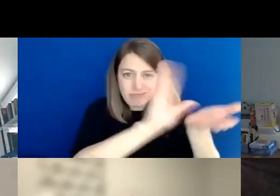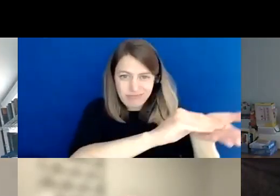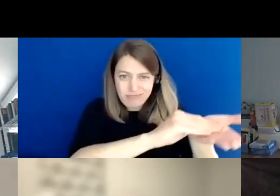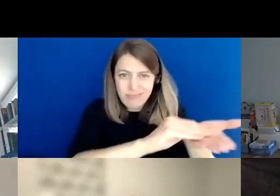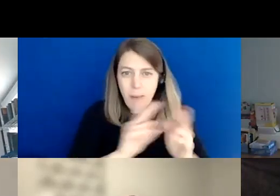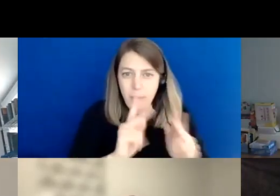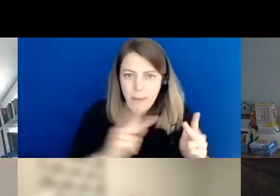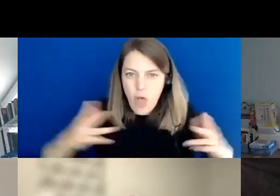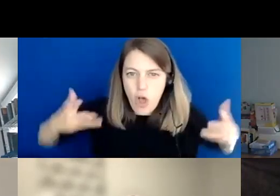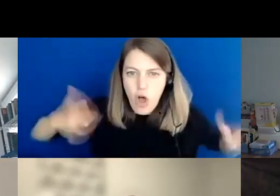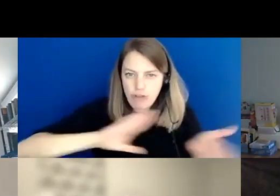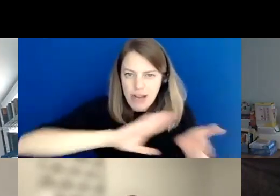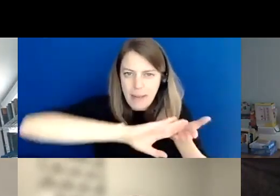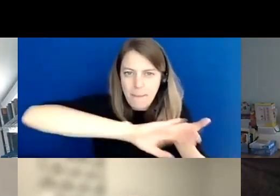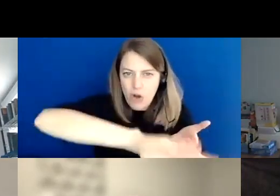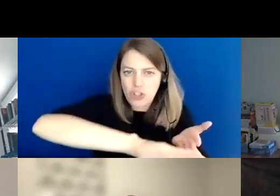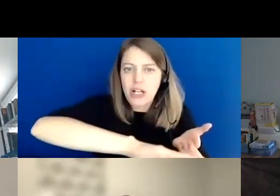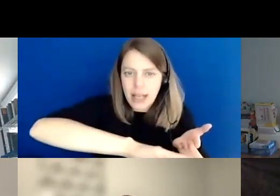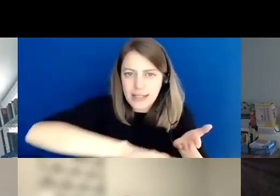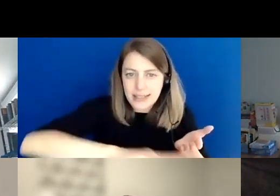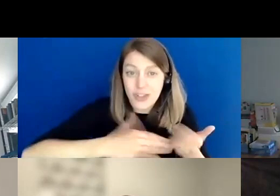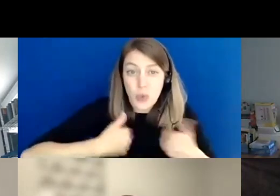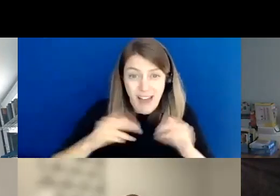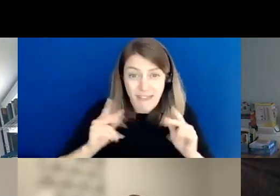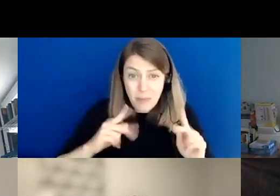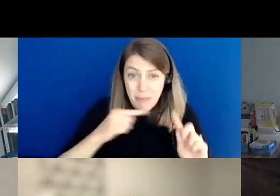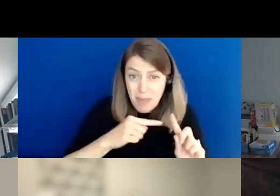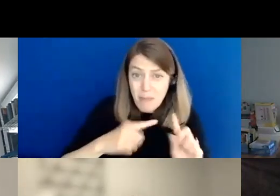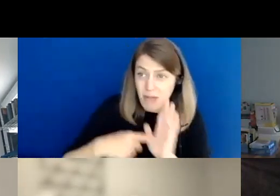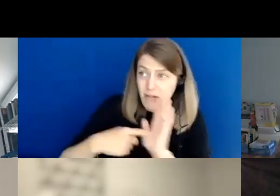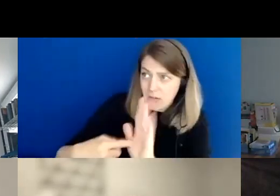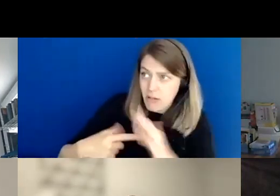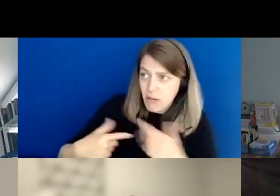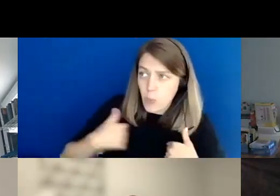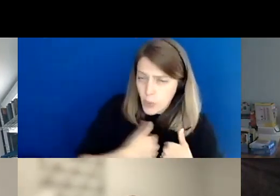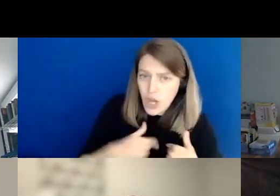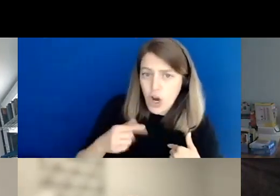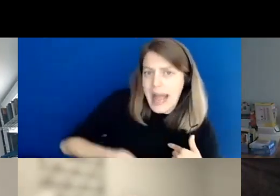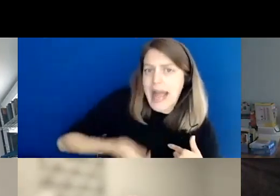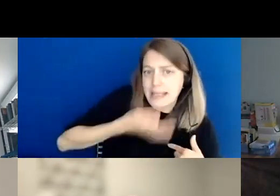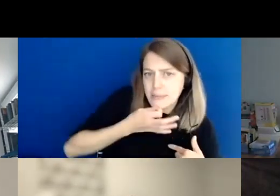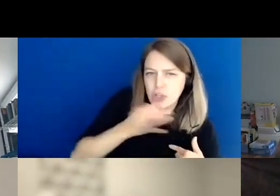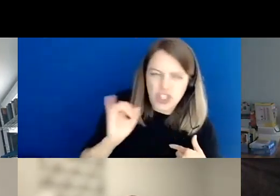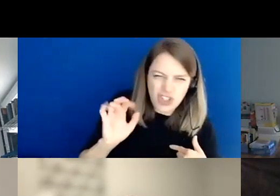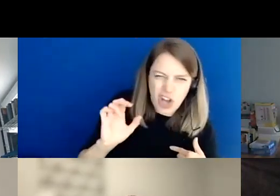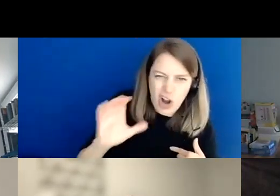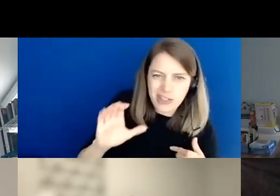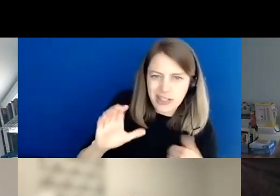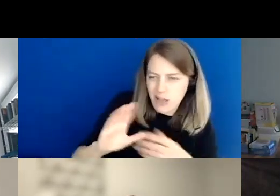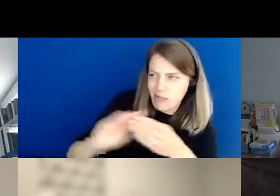Because you have these people presenting themselves as experts and who have, I guess,